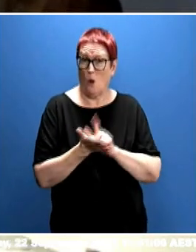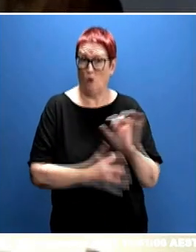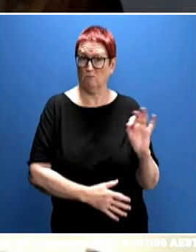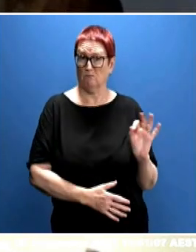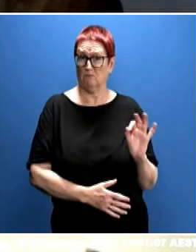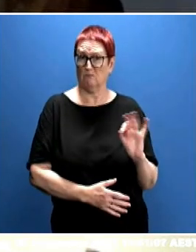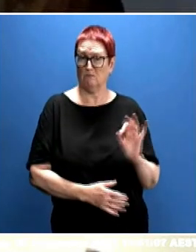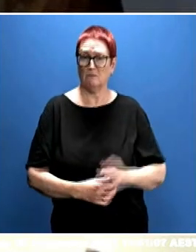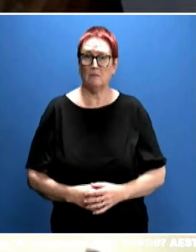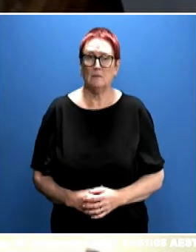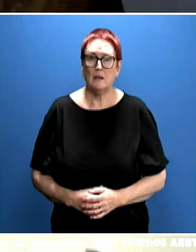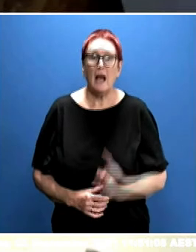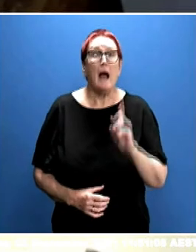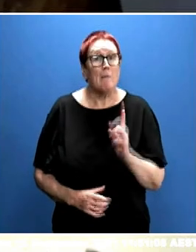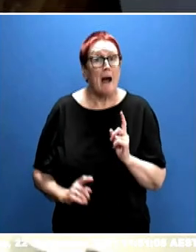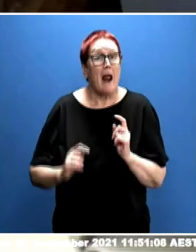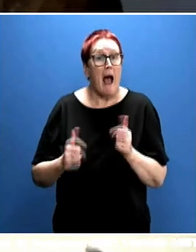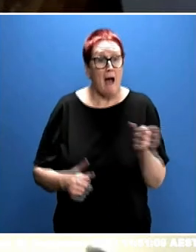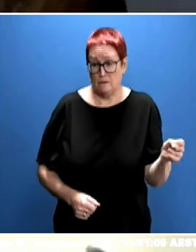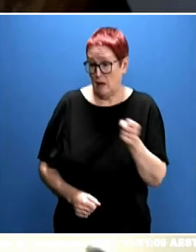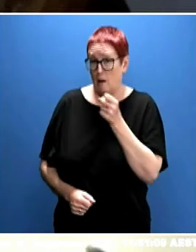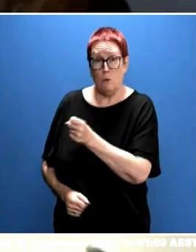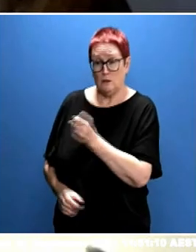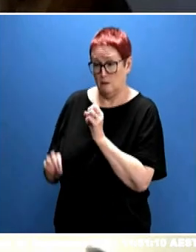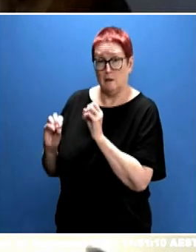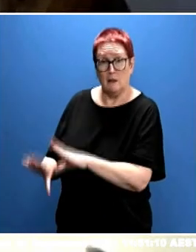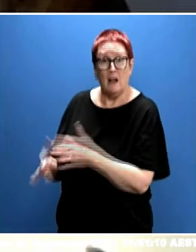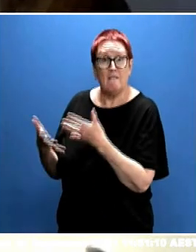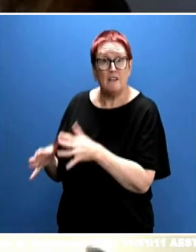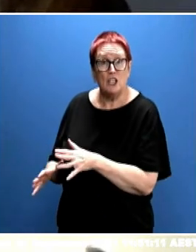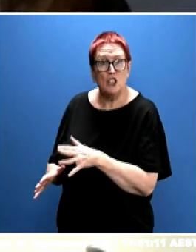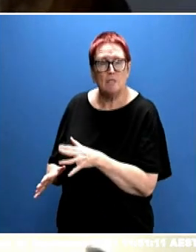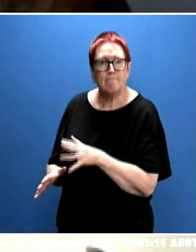However, once in Kath French, if they behave poorly,